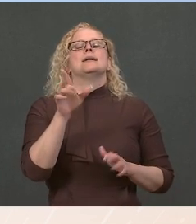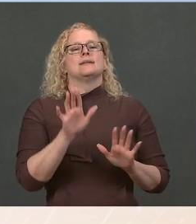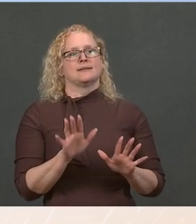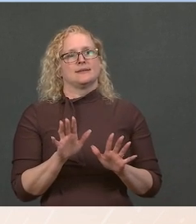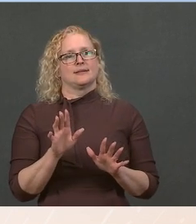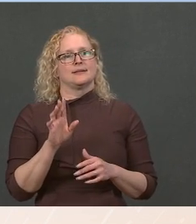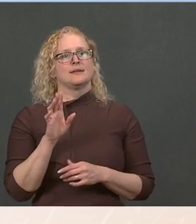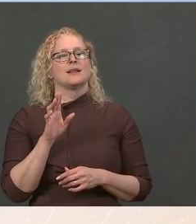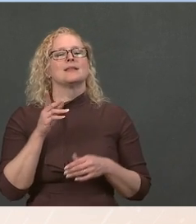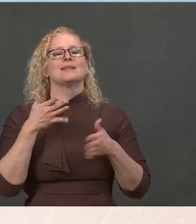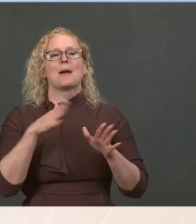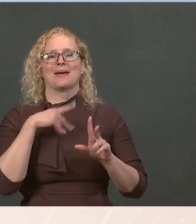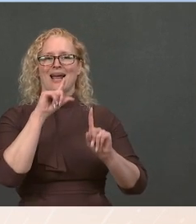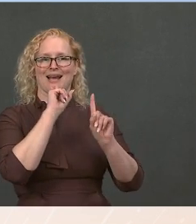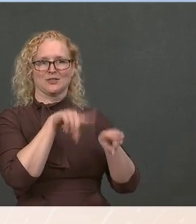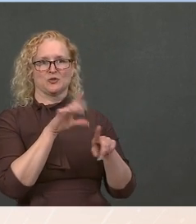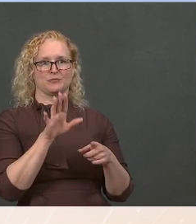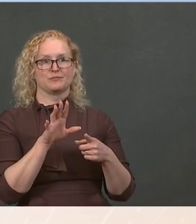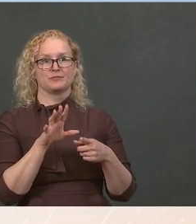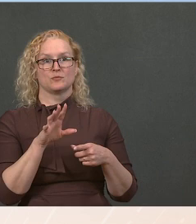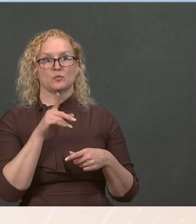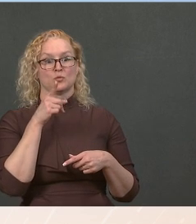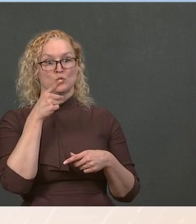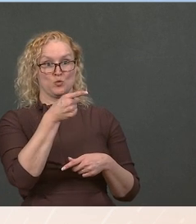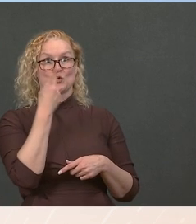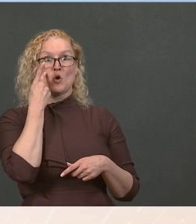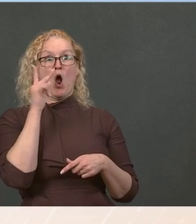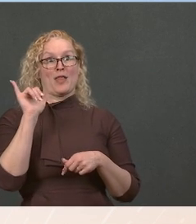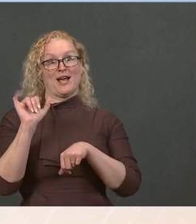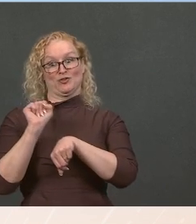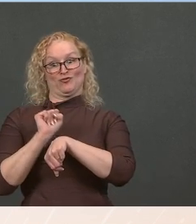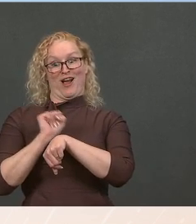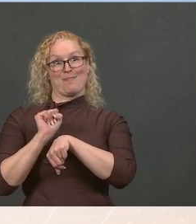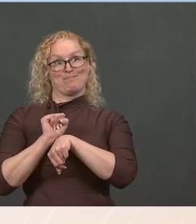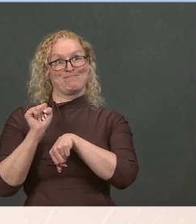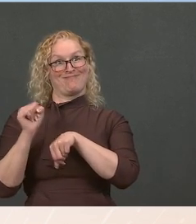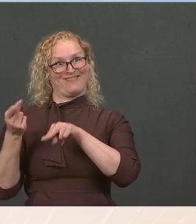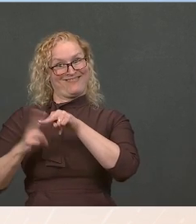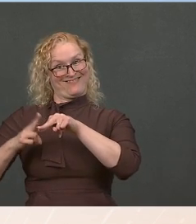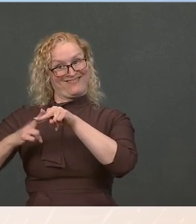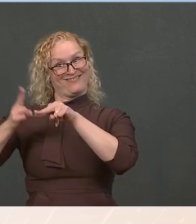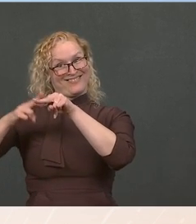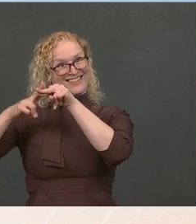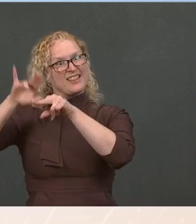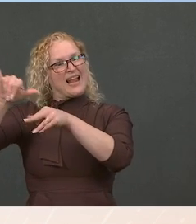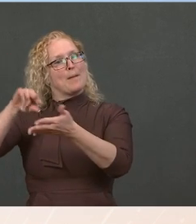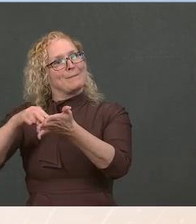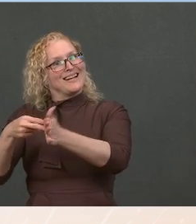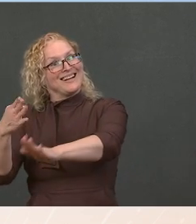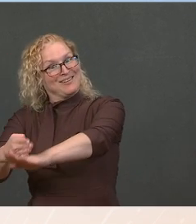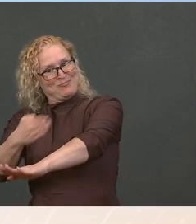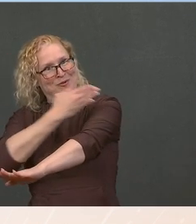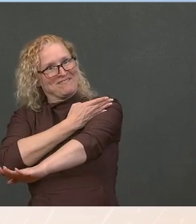the jobs numbers that we saw today is an improvement. We're seeing that the economy is moving forward,